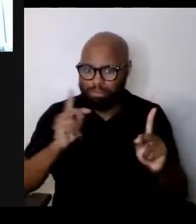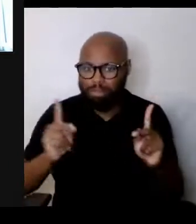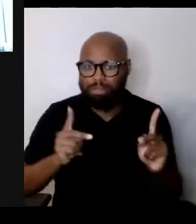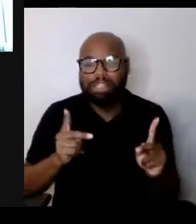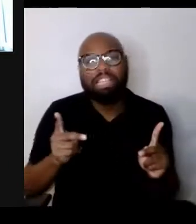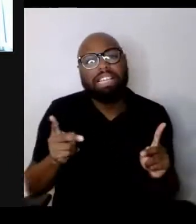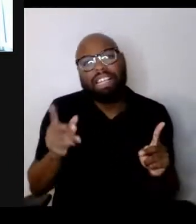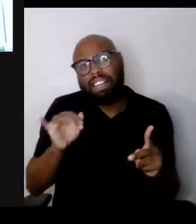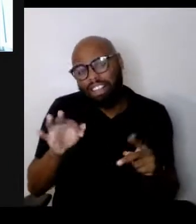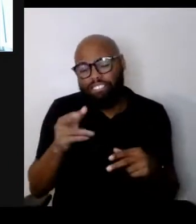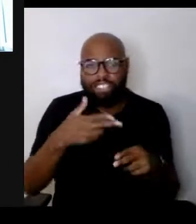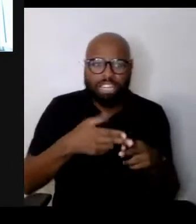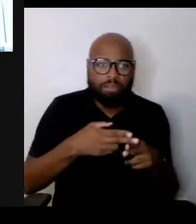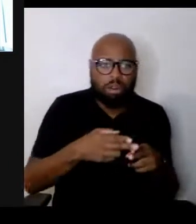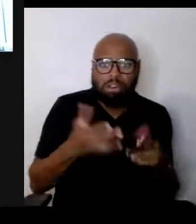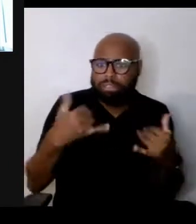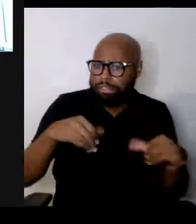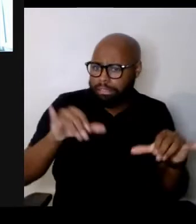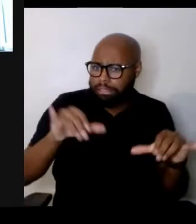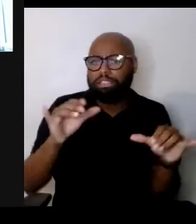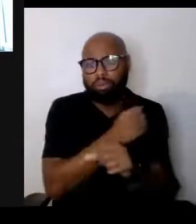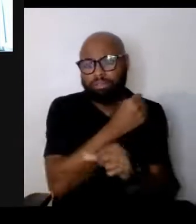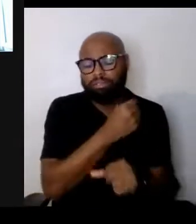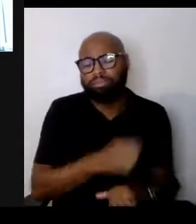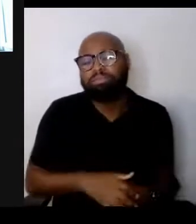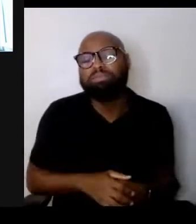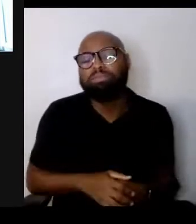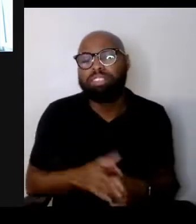So I know the work continues on that front Naischa